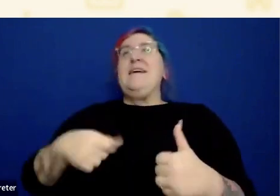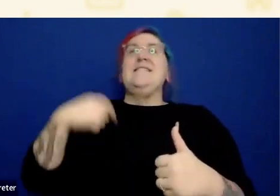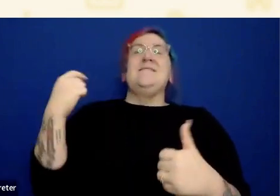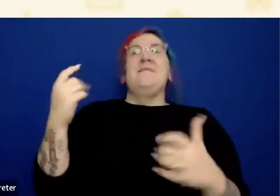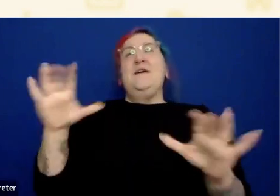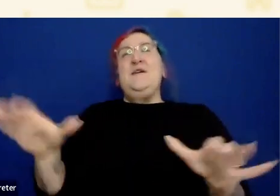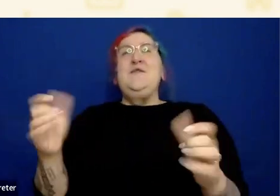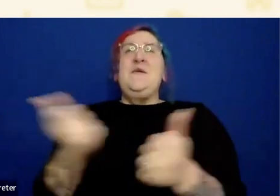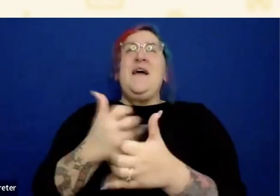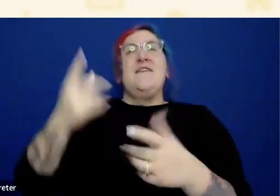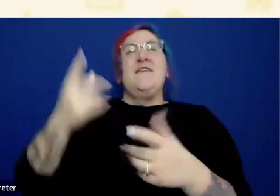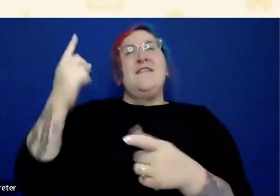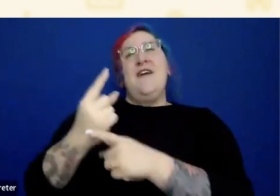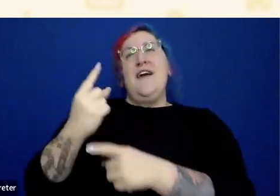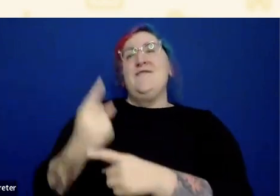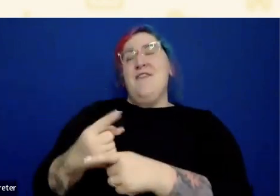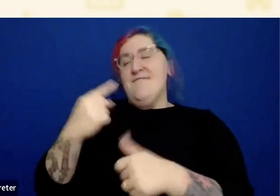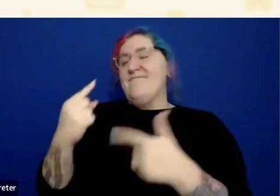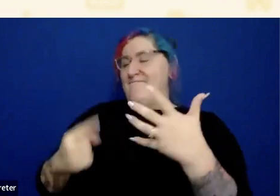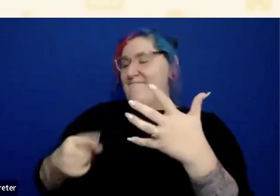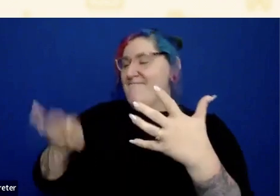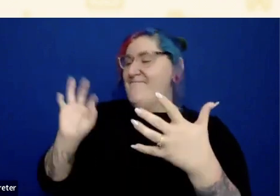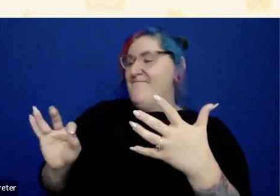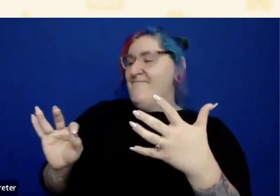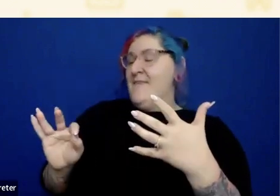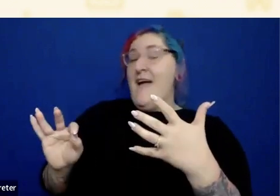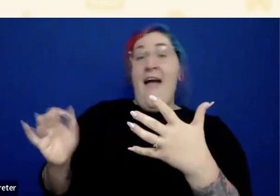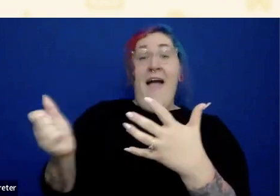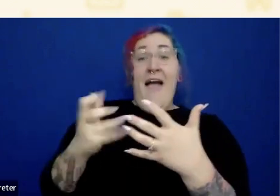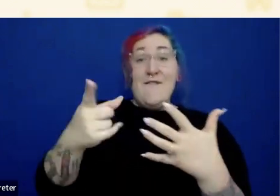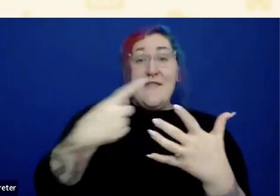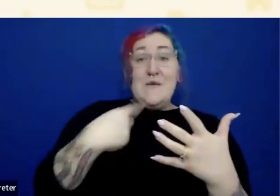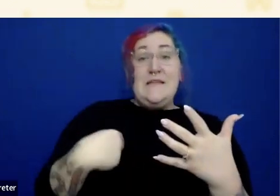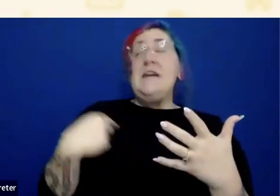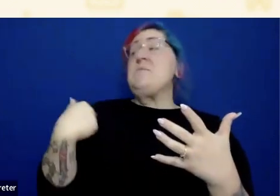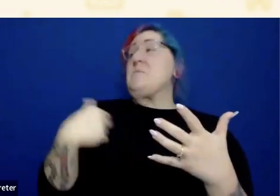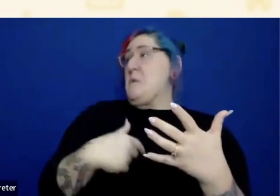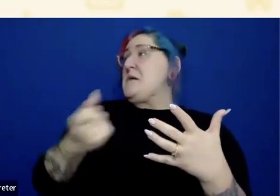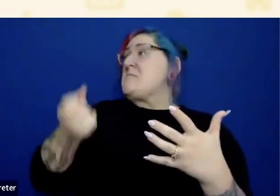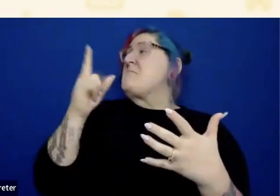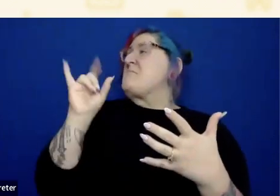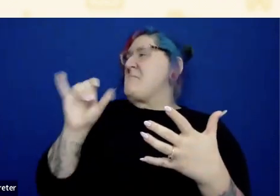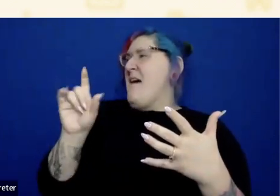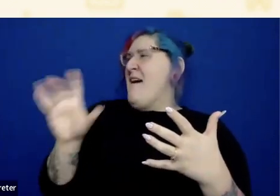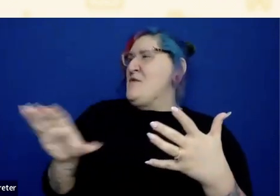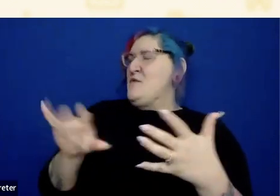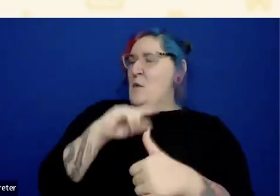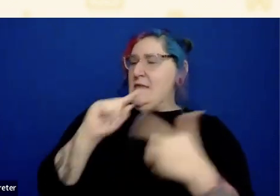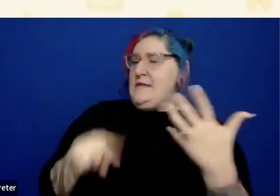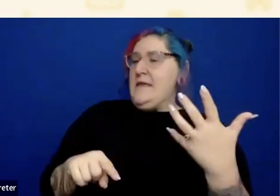that you talked about, Joe, was thought about. Decisions have been made because it was deemed to be, OK,